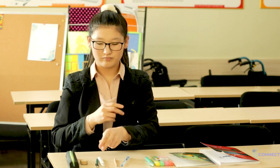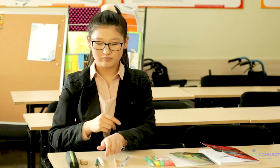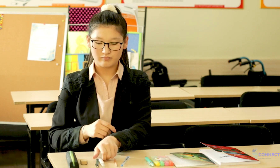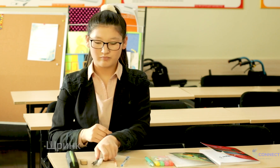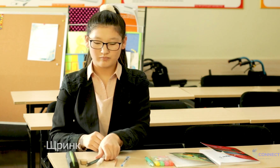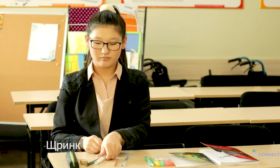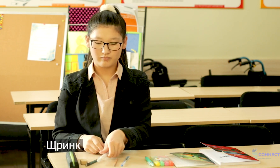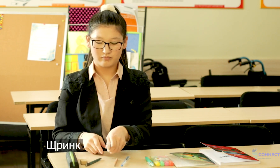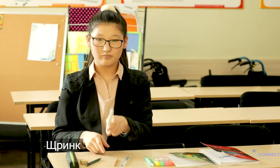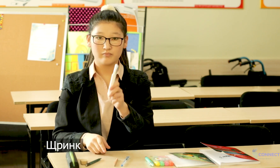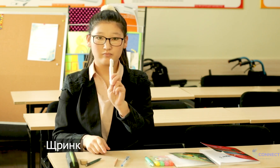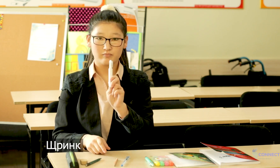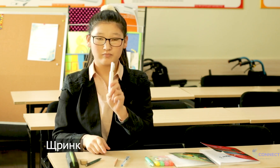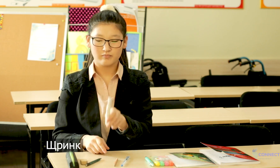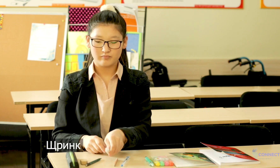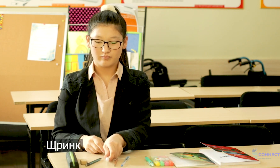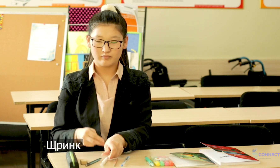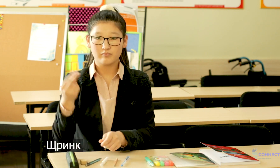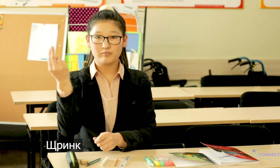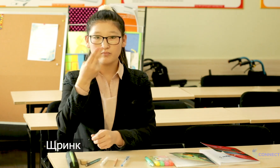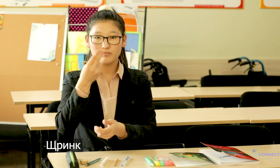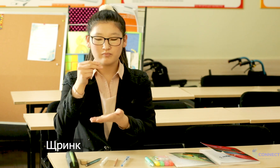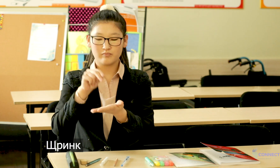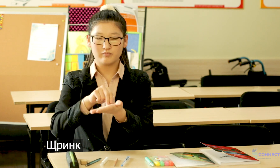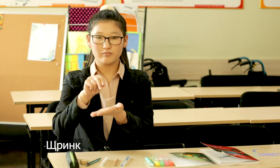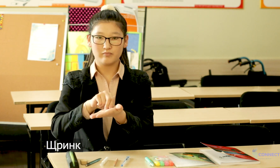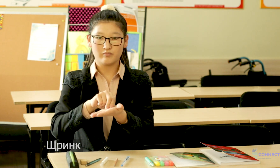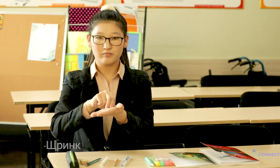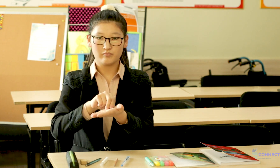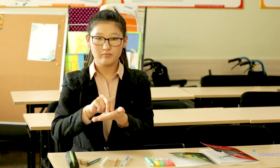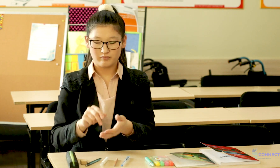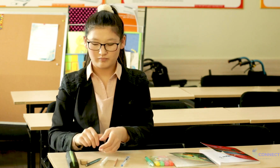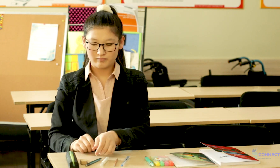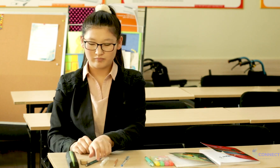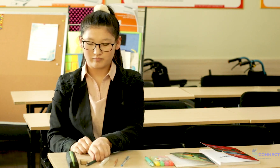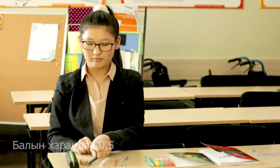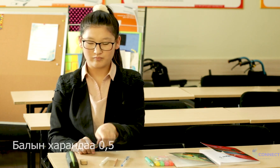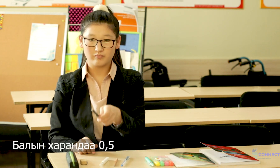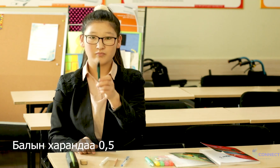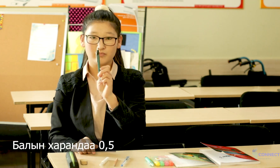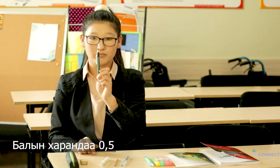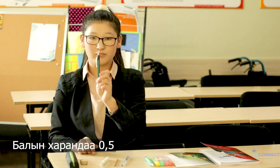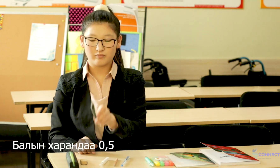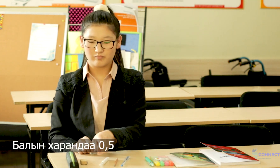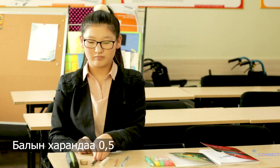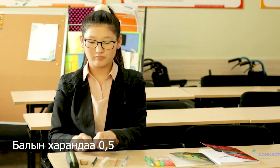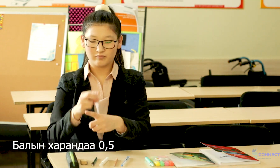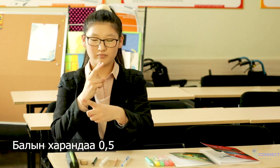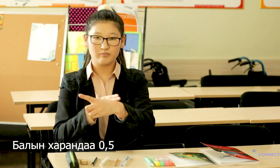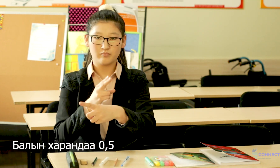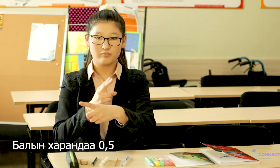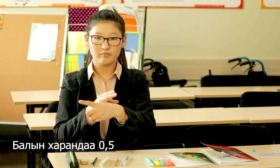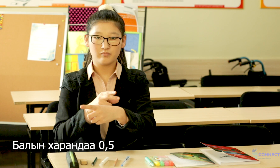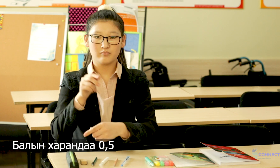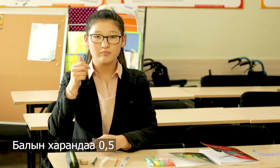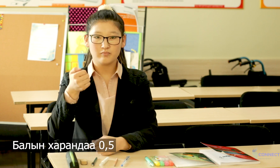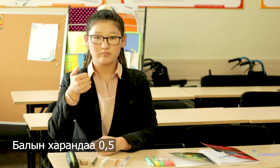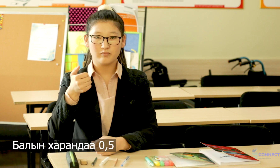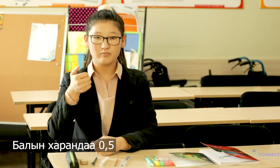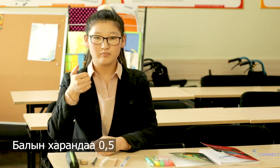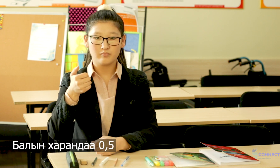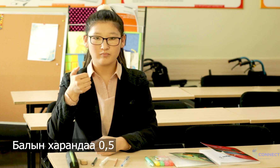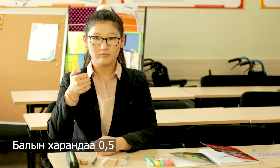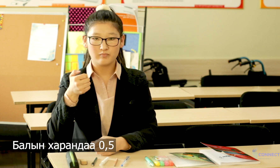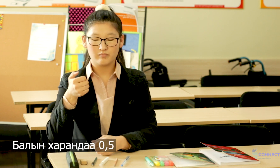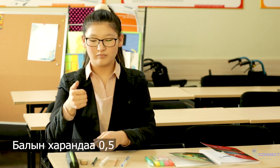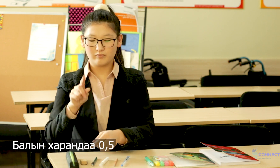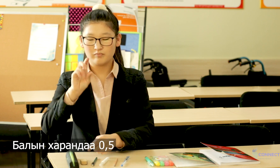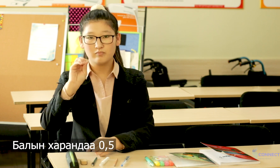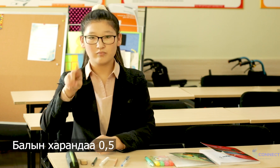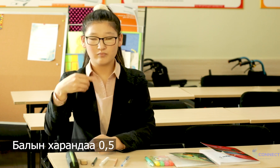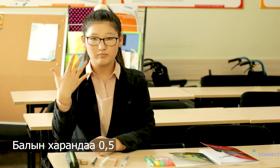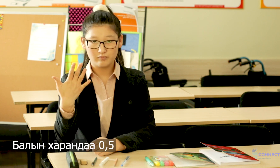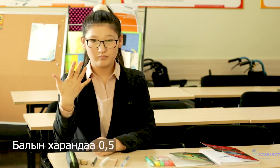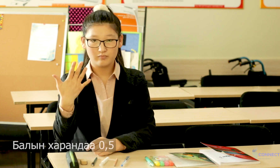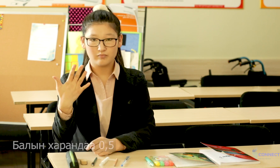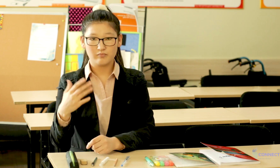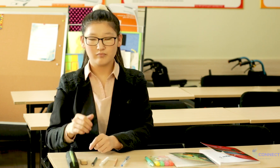pen's pencil 0,5